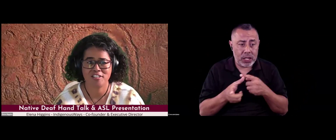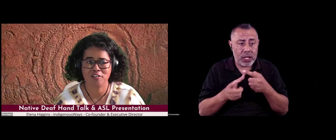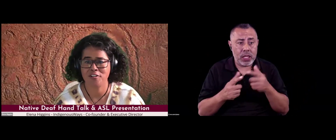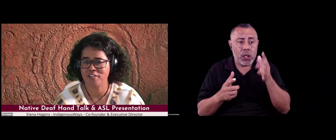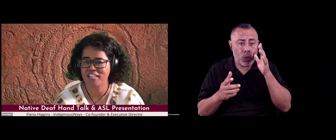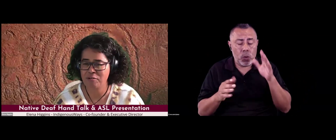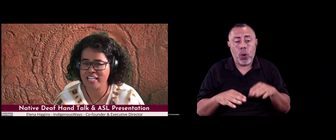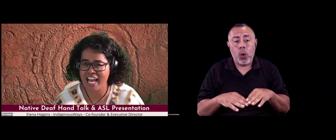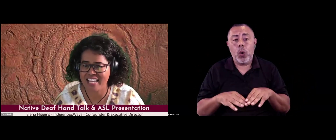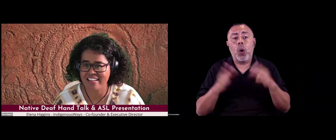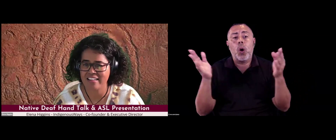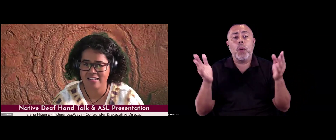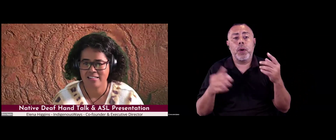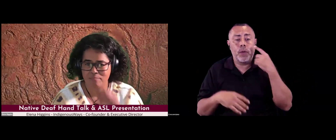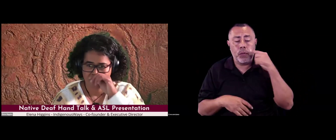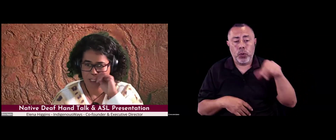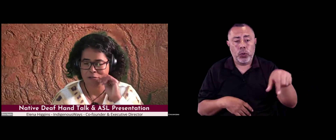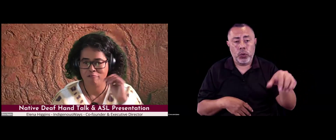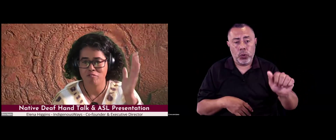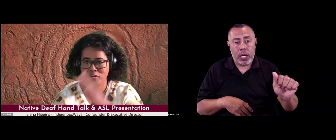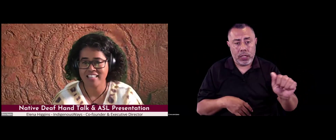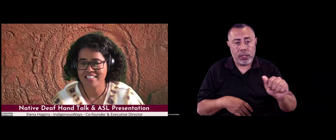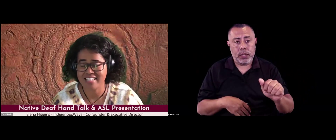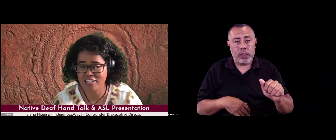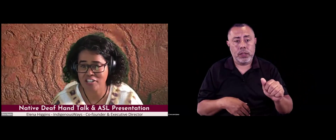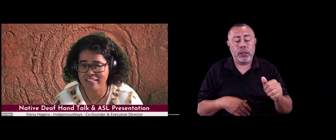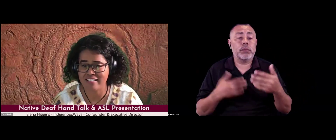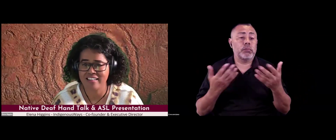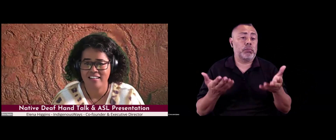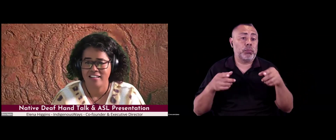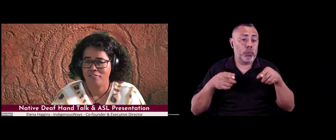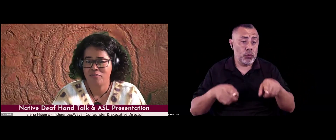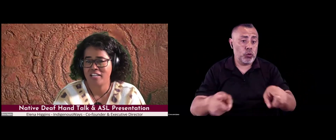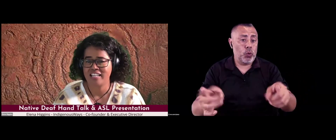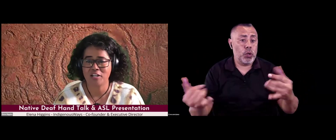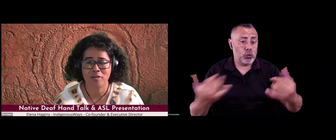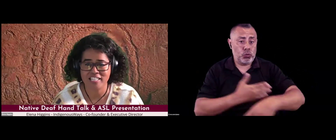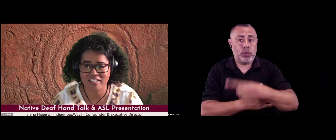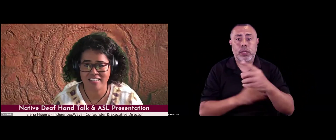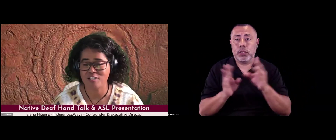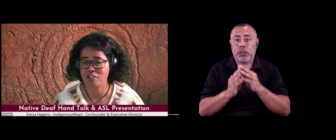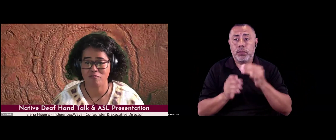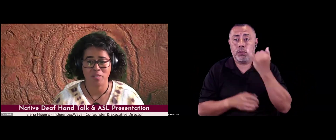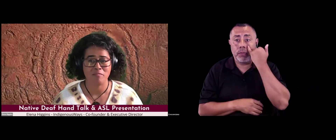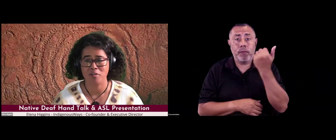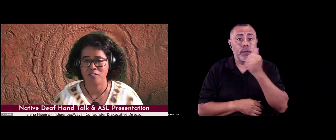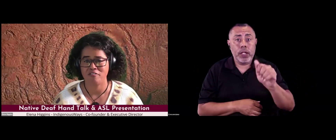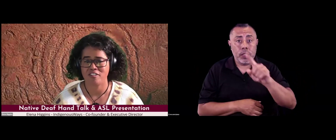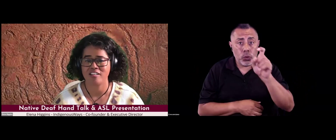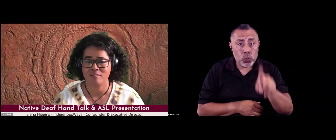To Q&A. So during this session, if you've got any questions or you've been moved.